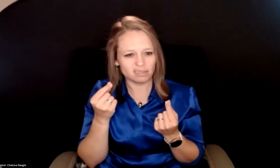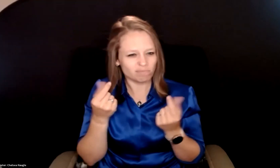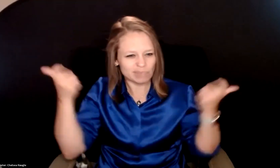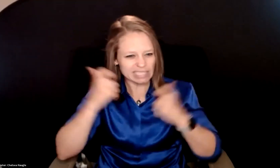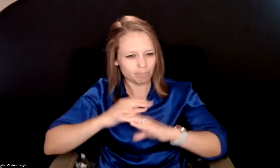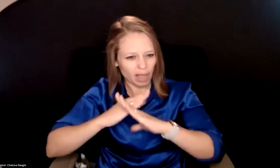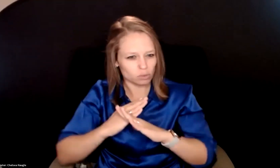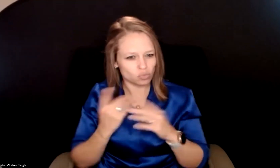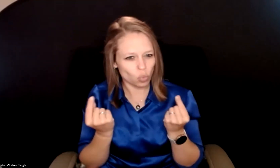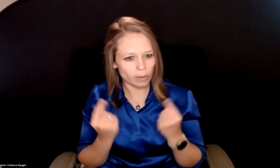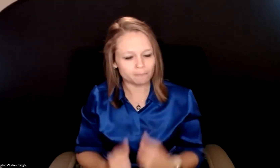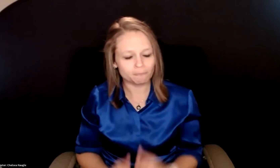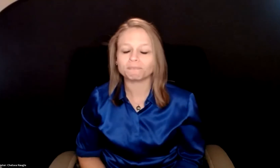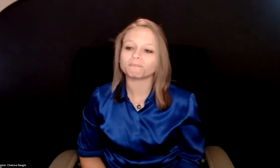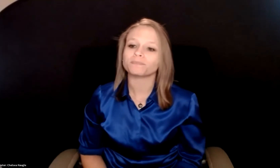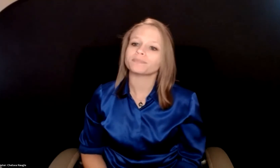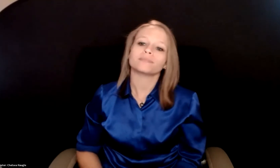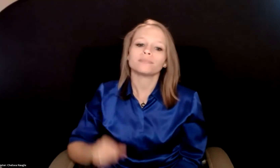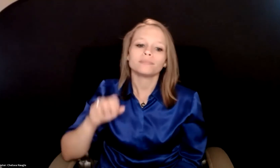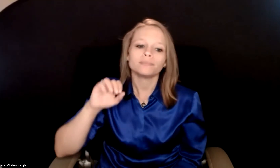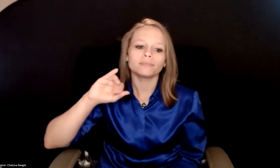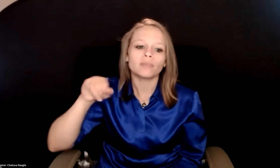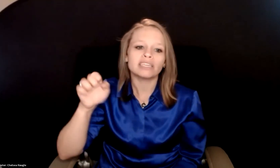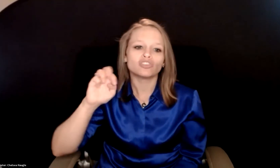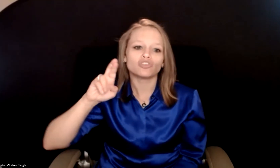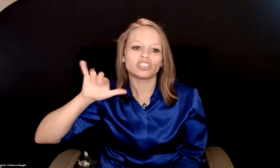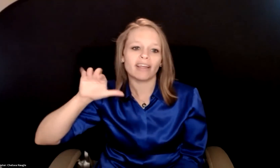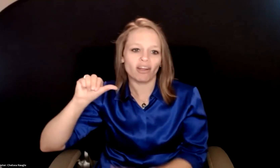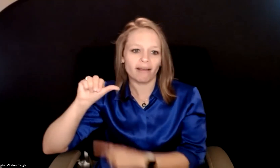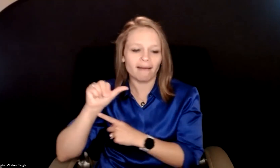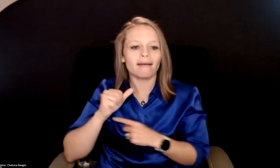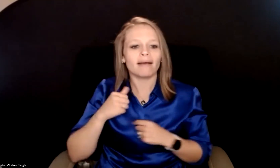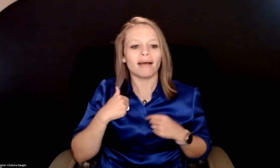I would really like to build on what I said about the empathy.